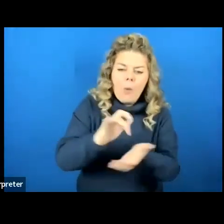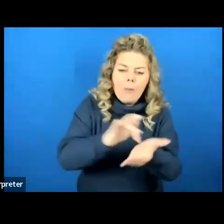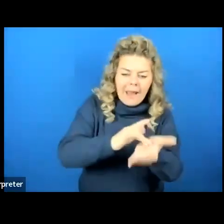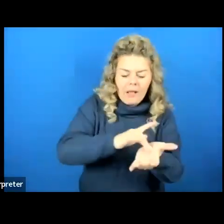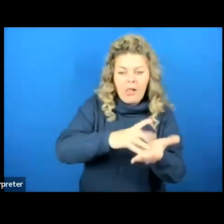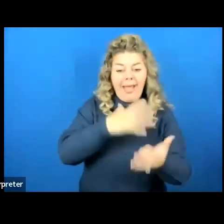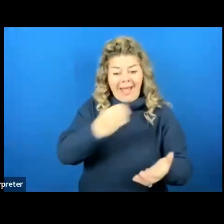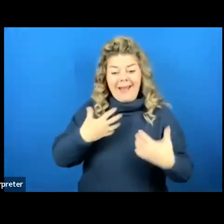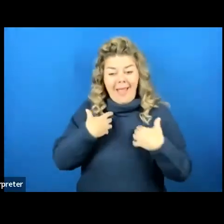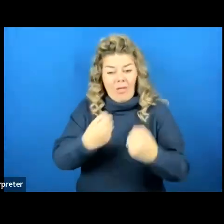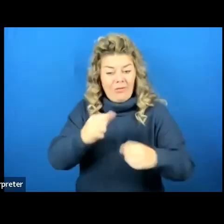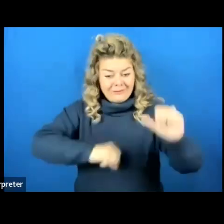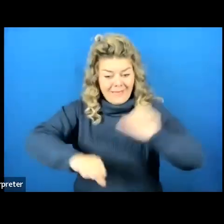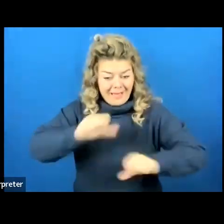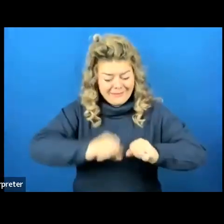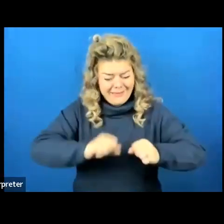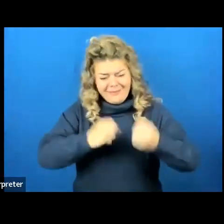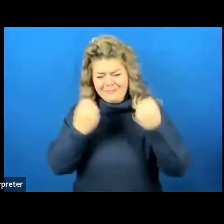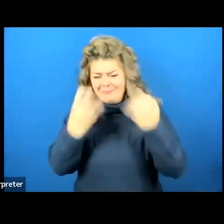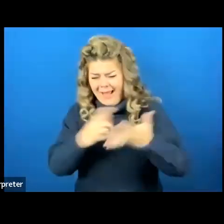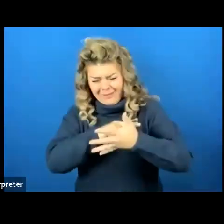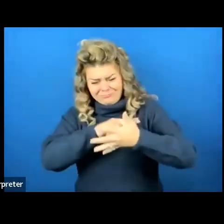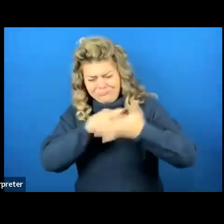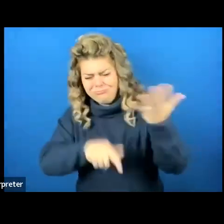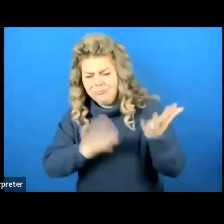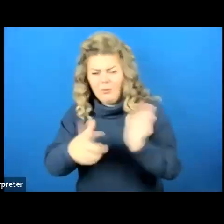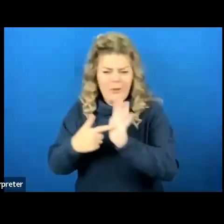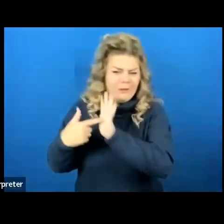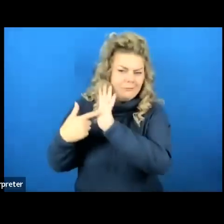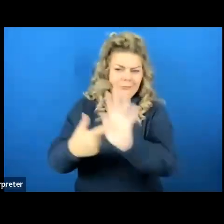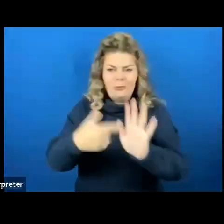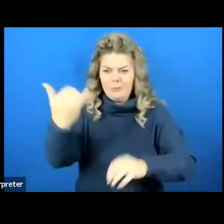Among many other things we're gonna showcase, demonstrating